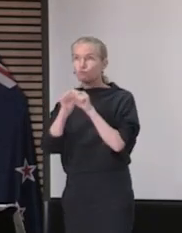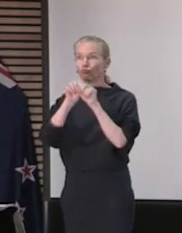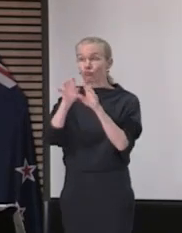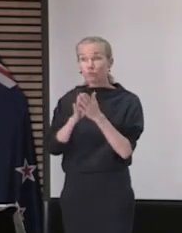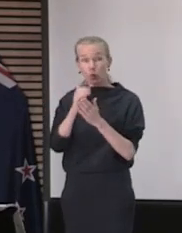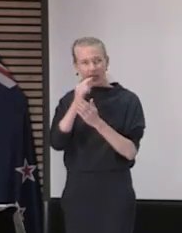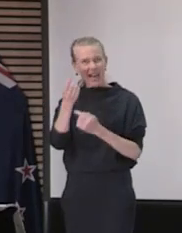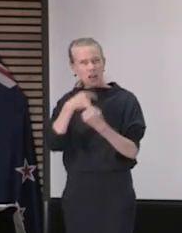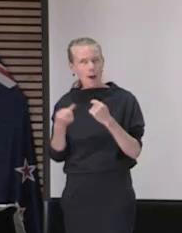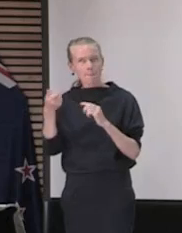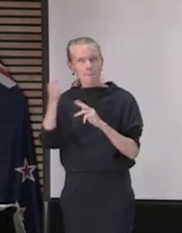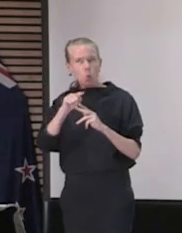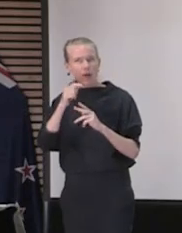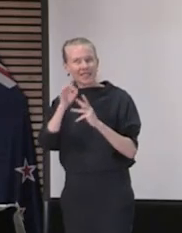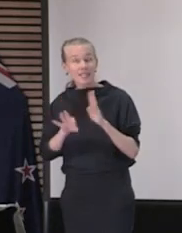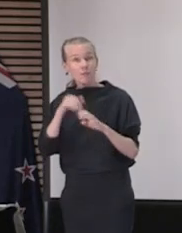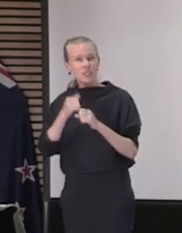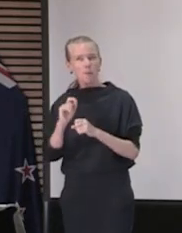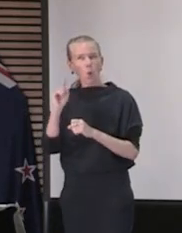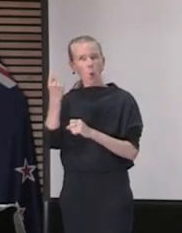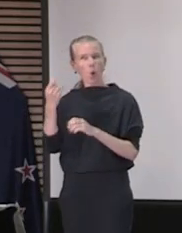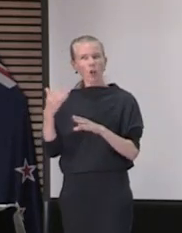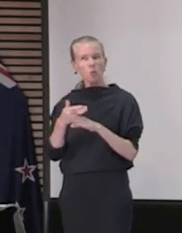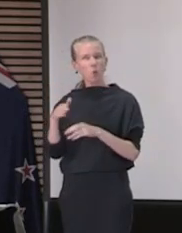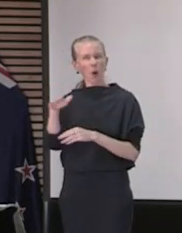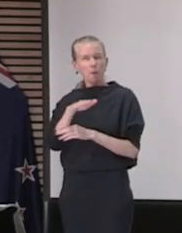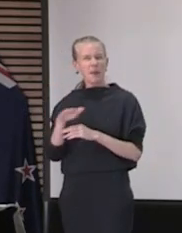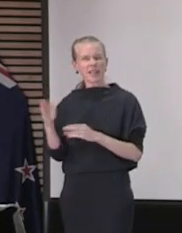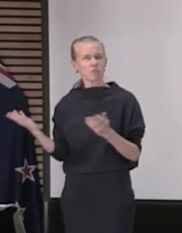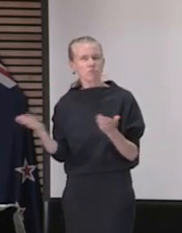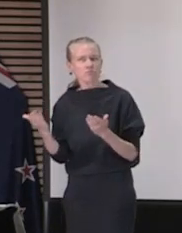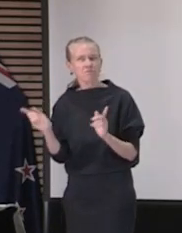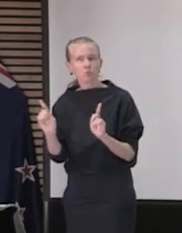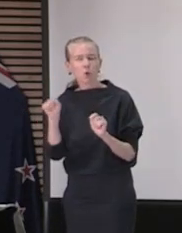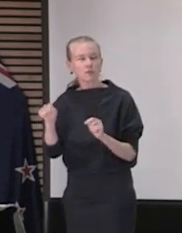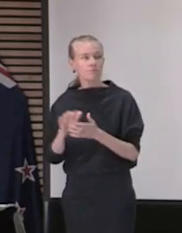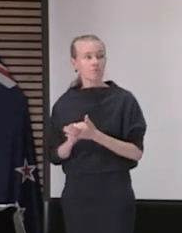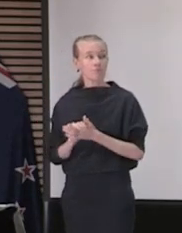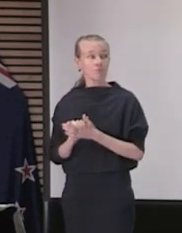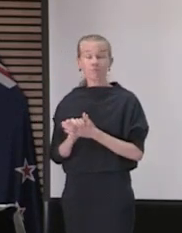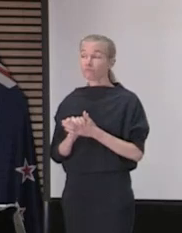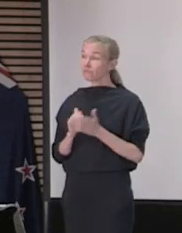Can you give usmore example for example aboutthe Auckland workplace, thathas around 25?